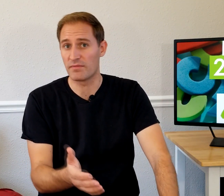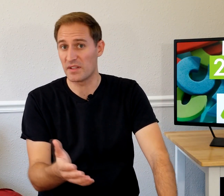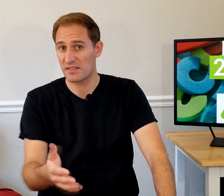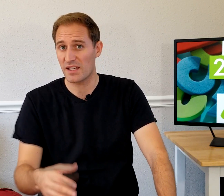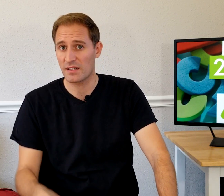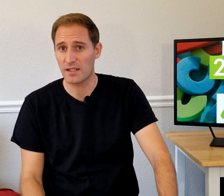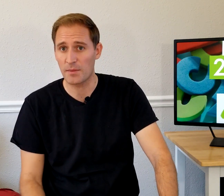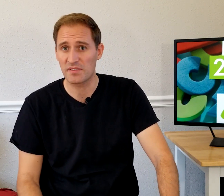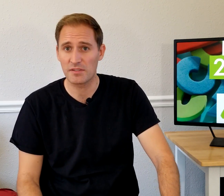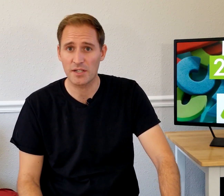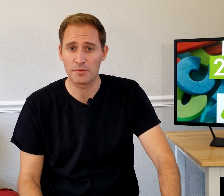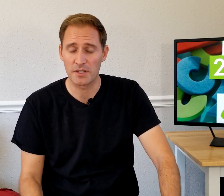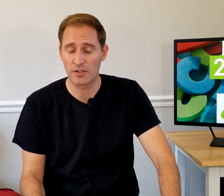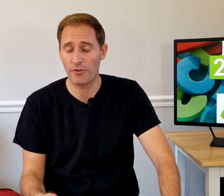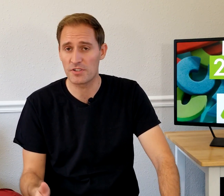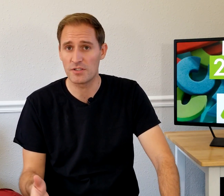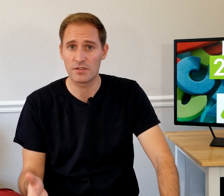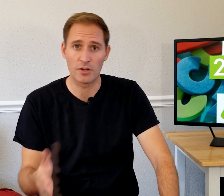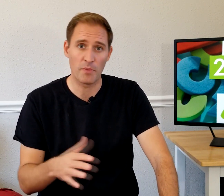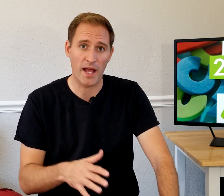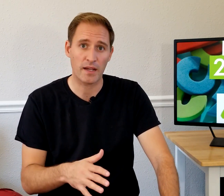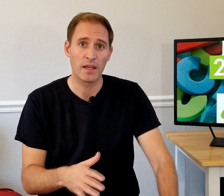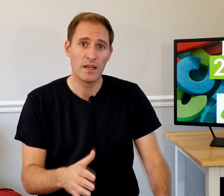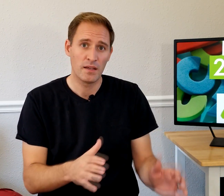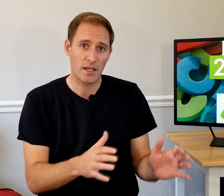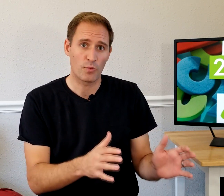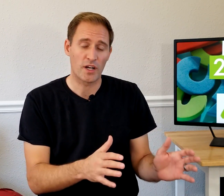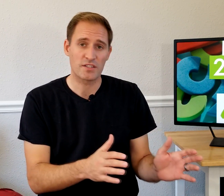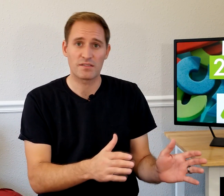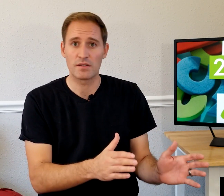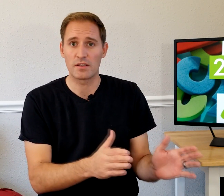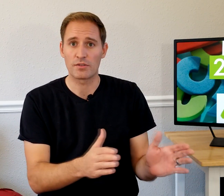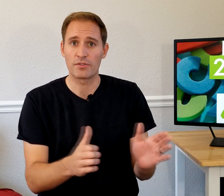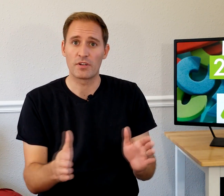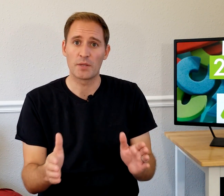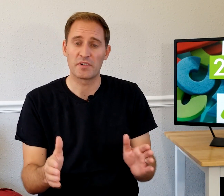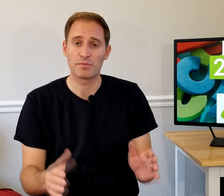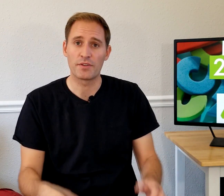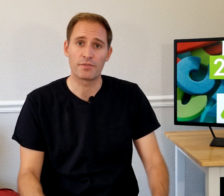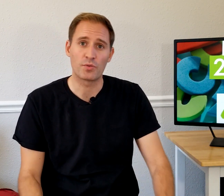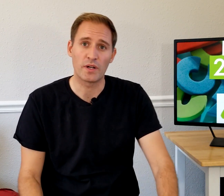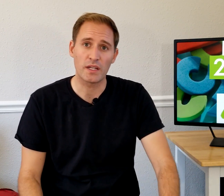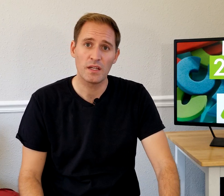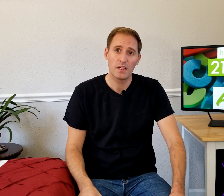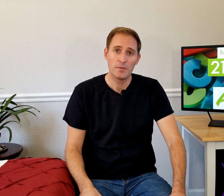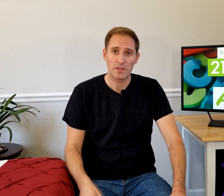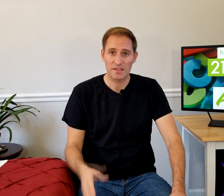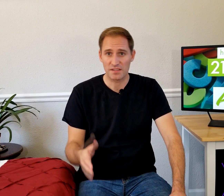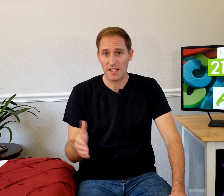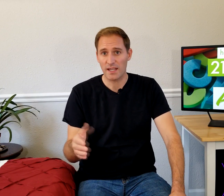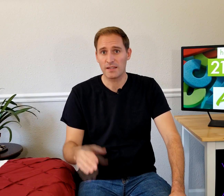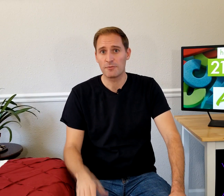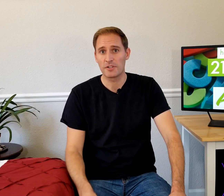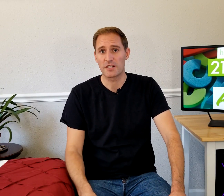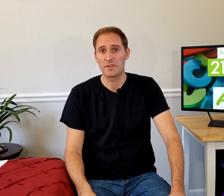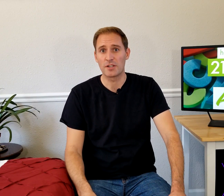missed that episode, I would encourage you to go back and watch it so you can learn your numbers 1-20, because today we're going to be going